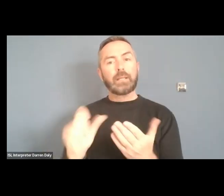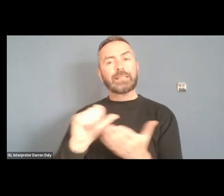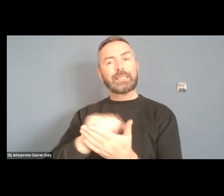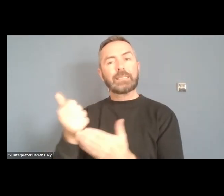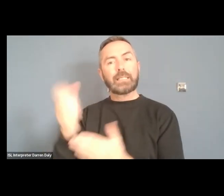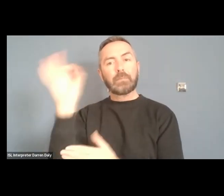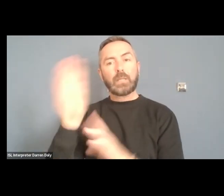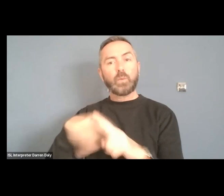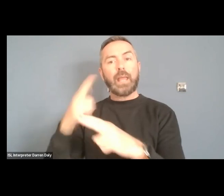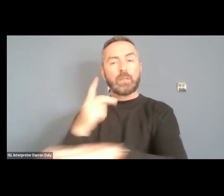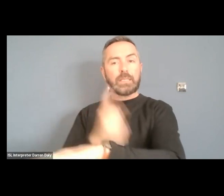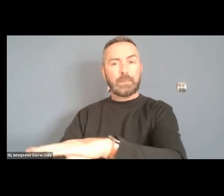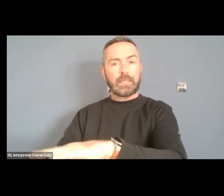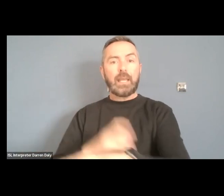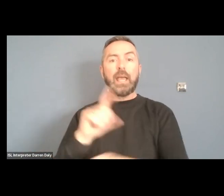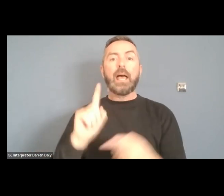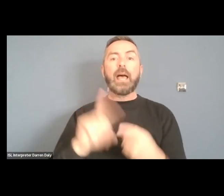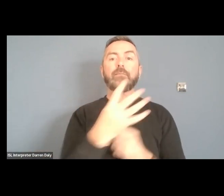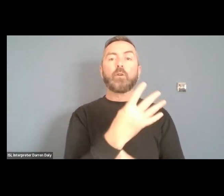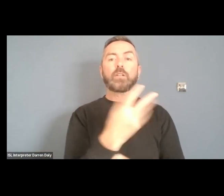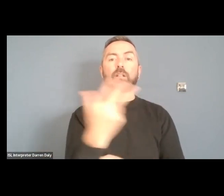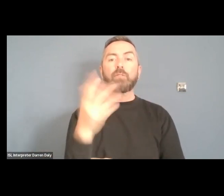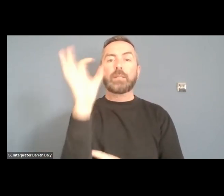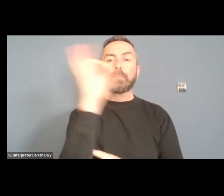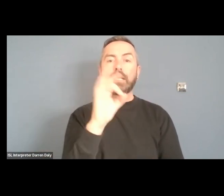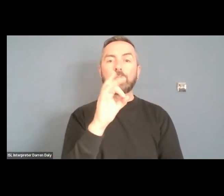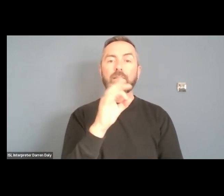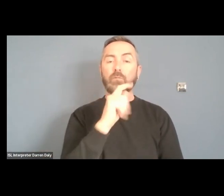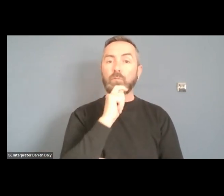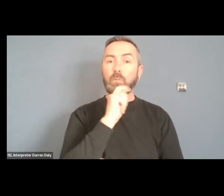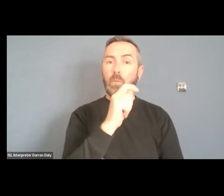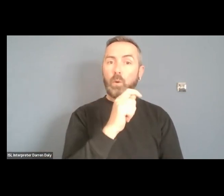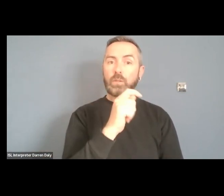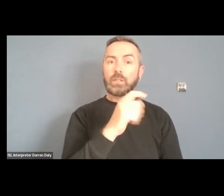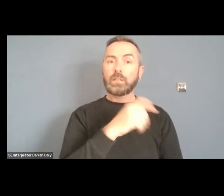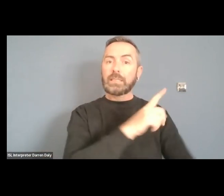And 43% of people who reported a disability to a great extent found that it